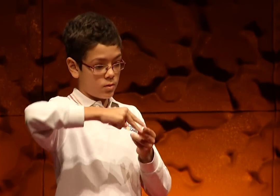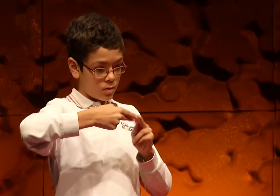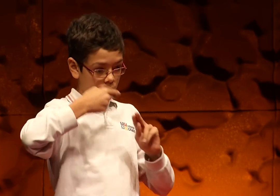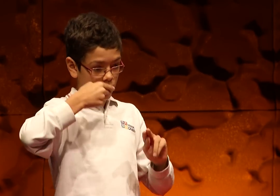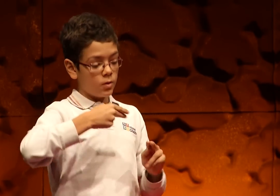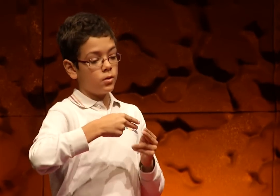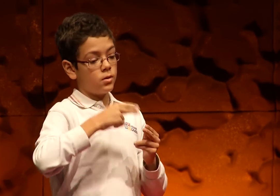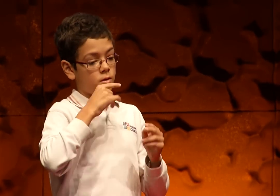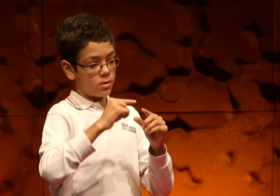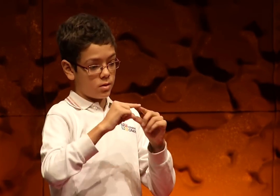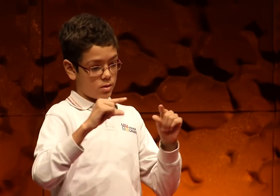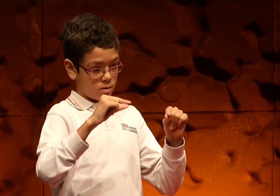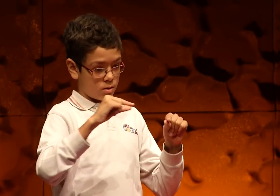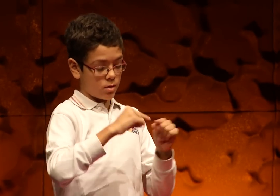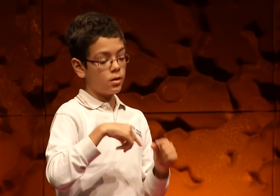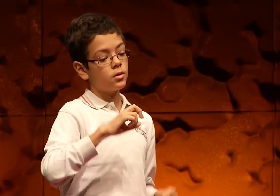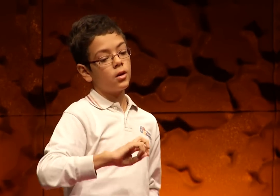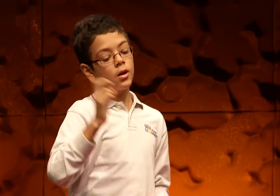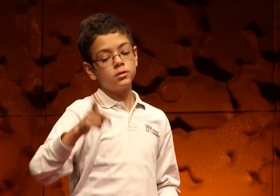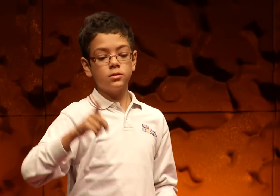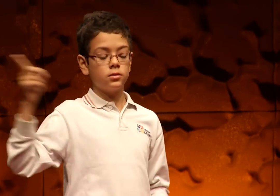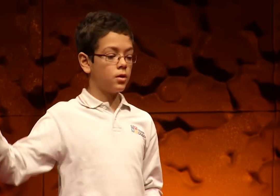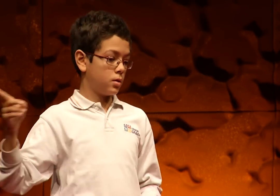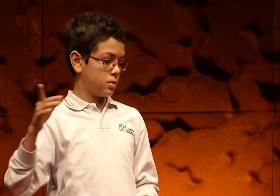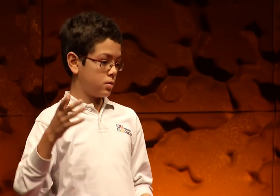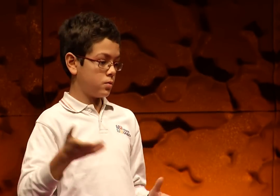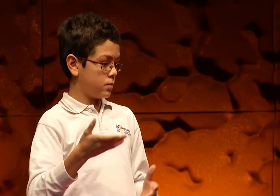As you can see, they use this sign because they eat with sticks.